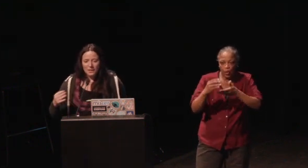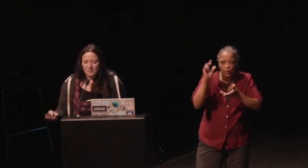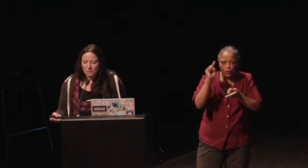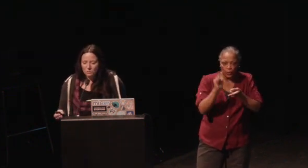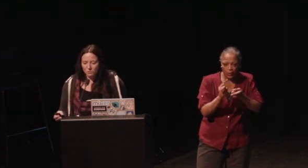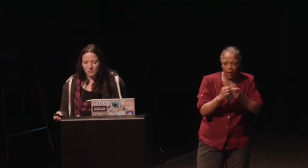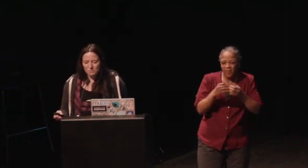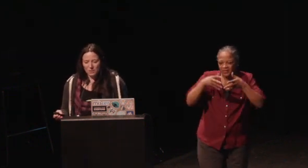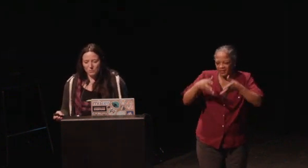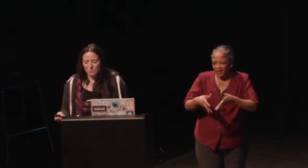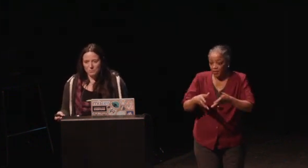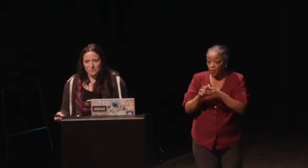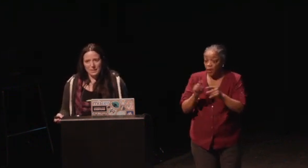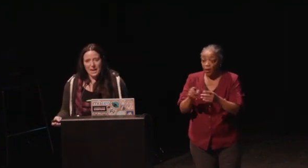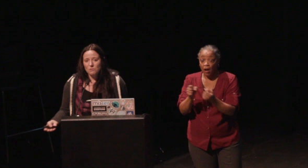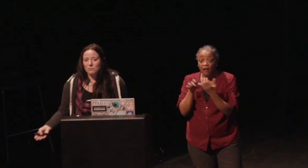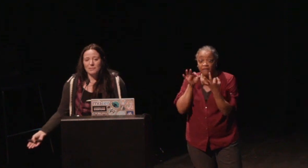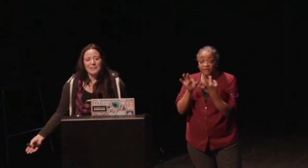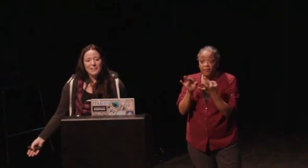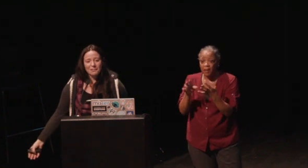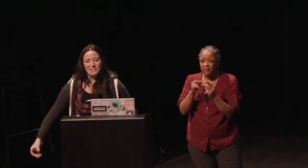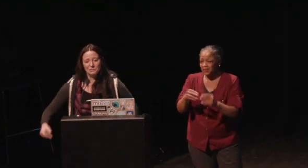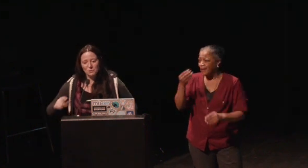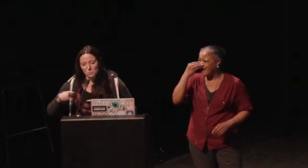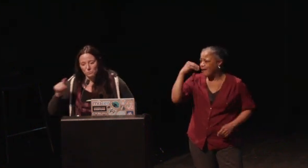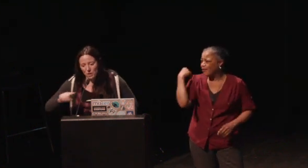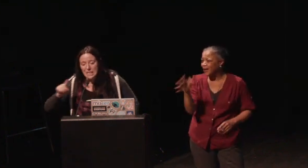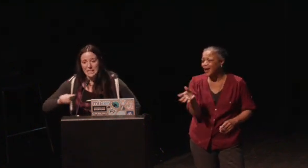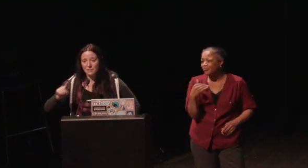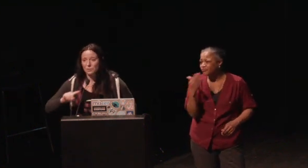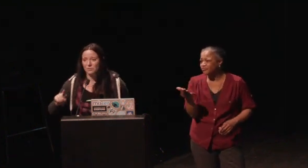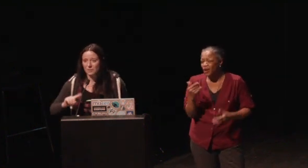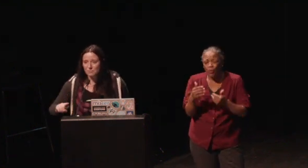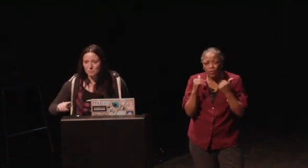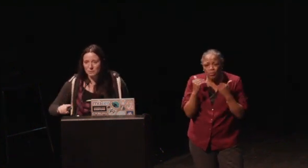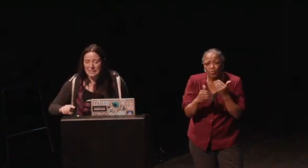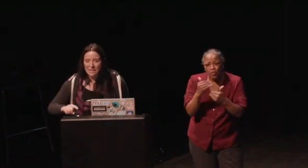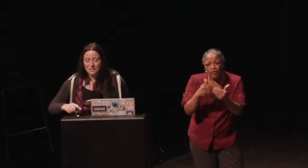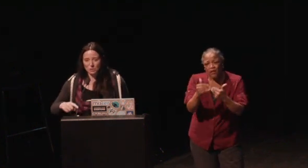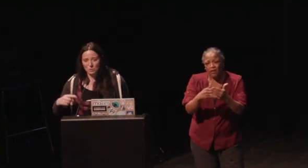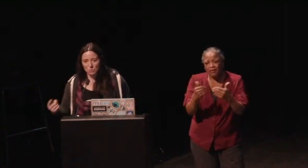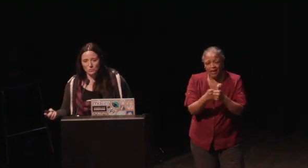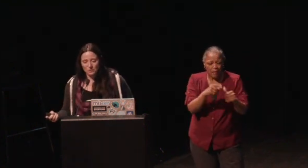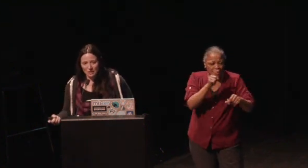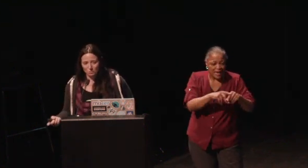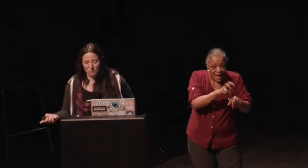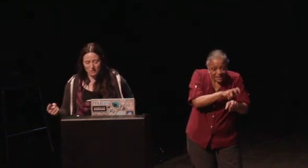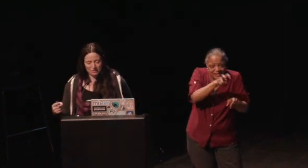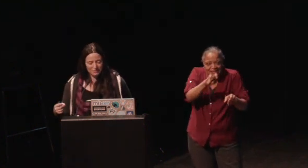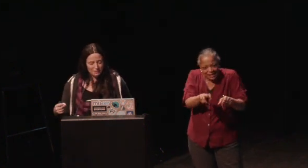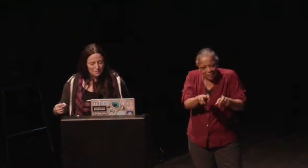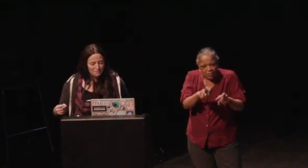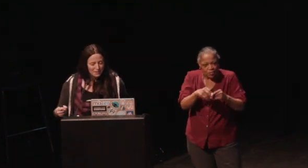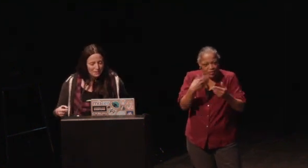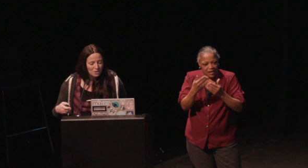But I got lots of feedback where people said, "I don't care, I just want to move on and it wasn't skippable," they couldn't move to the next product and sell it.